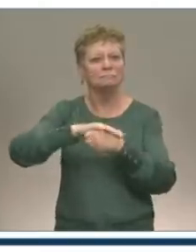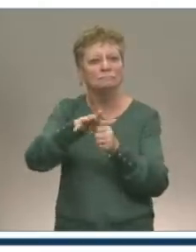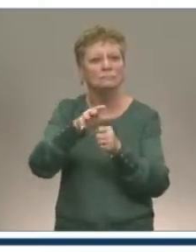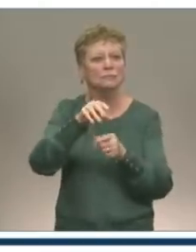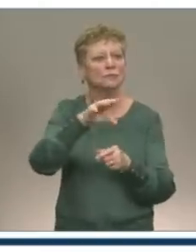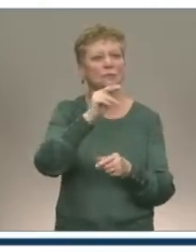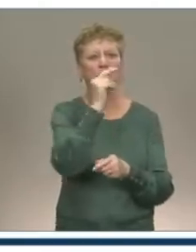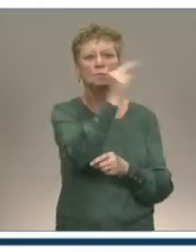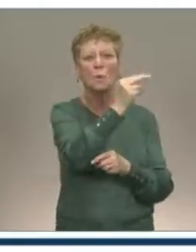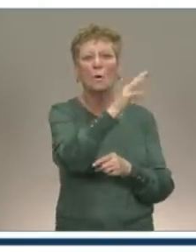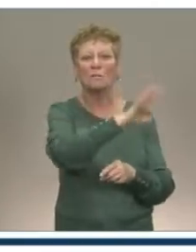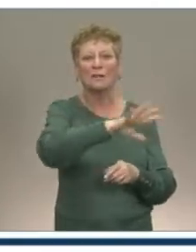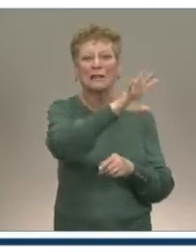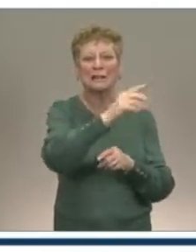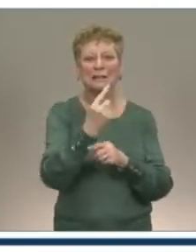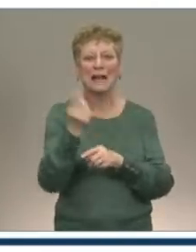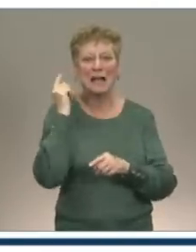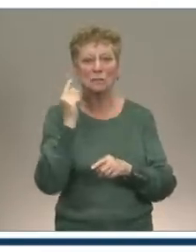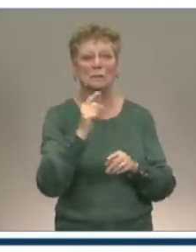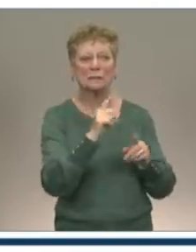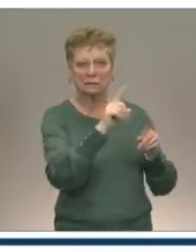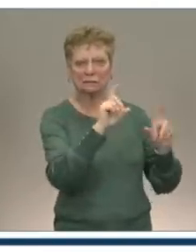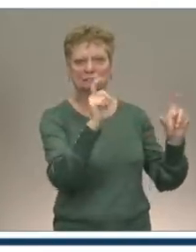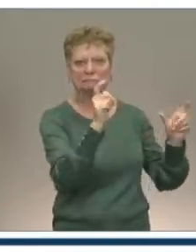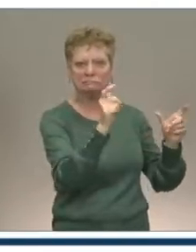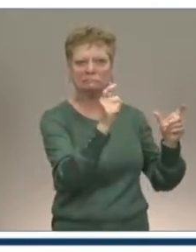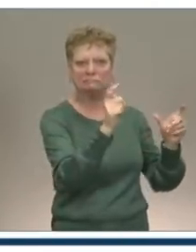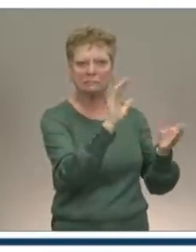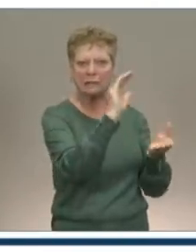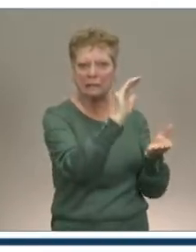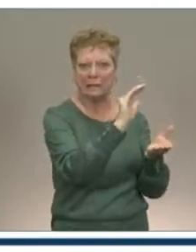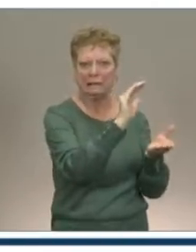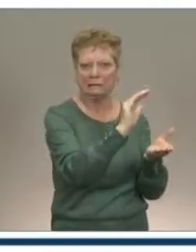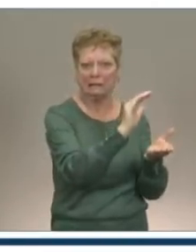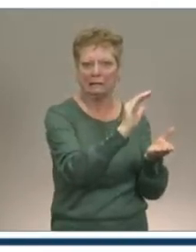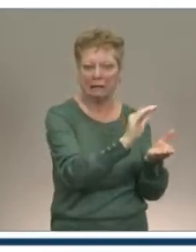last week is winding down and that there has been no sign of spread into the general community